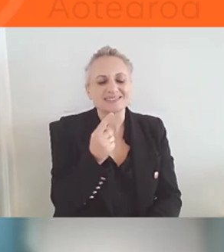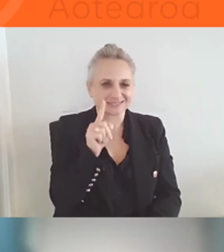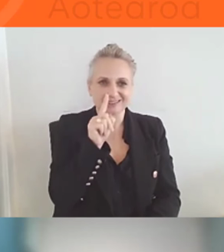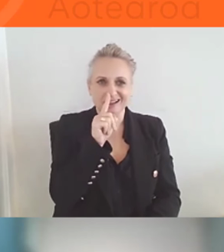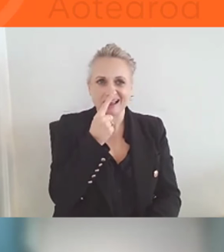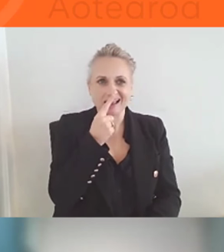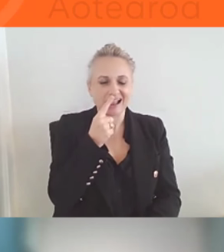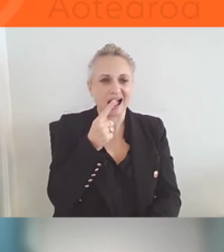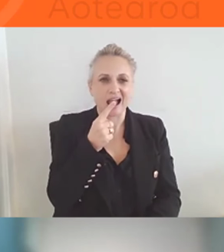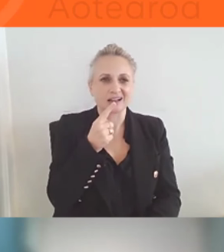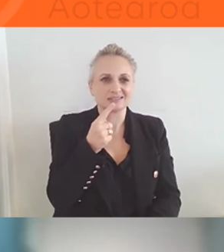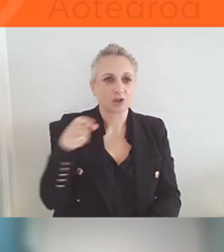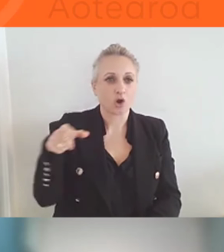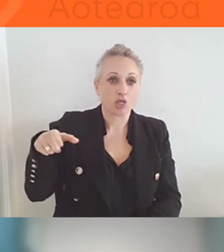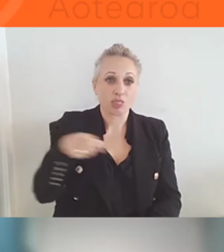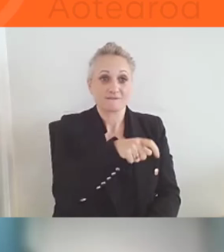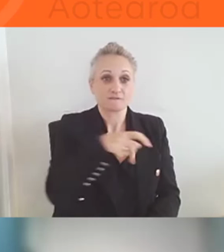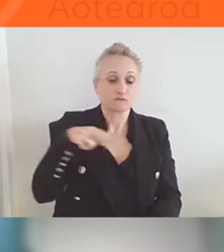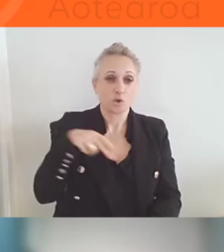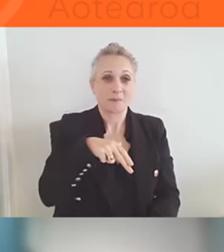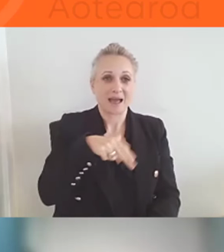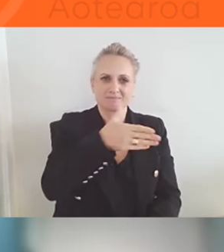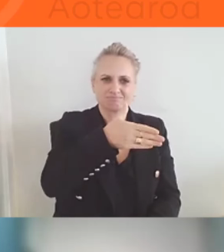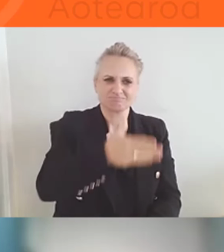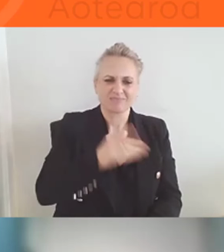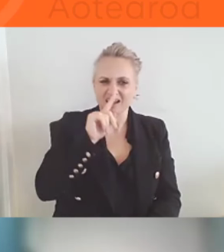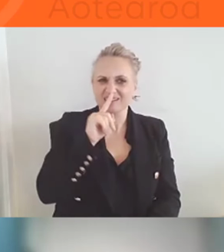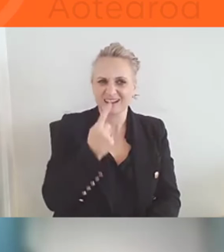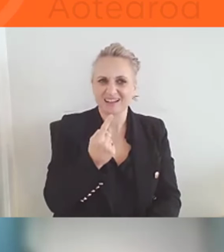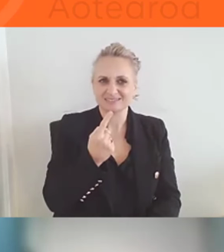and local councils should be advised of this and the owner can be fined.